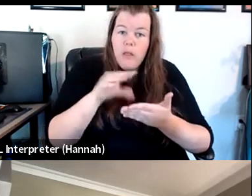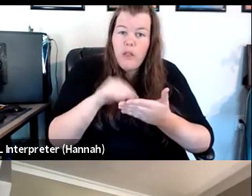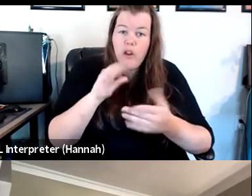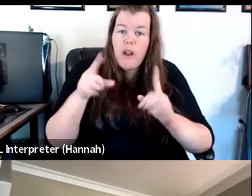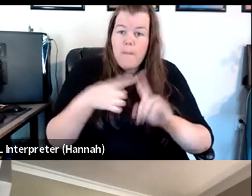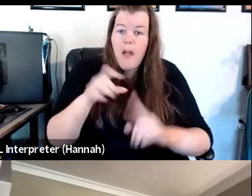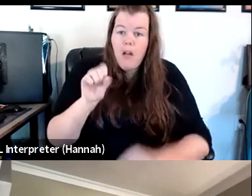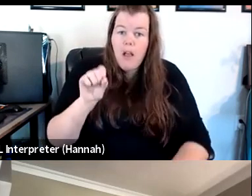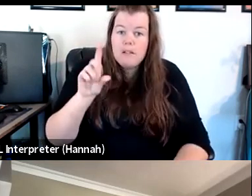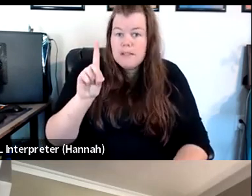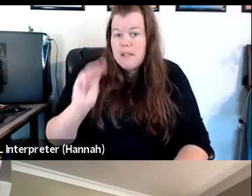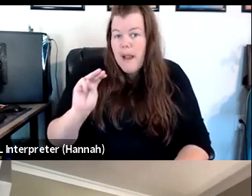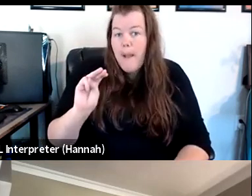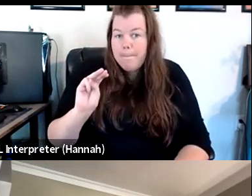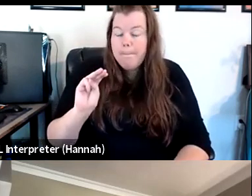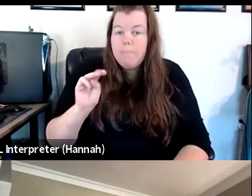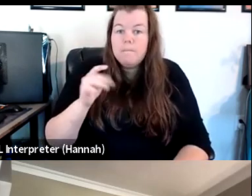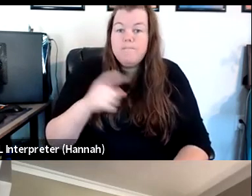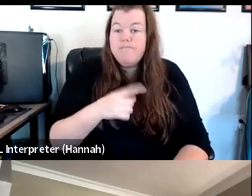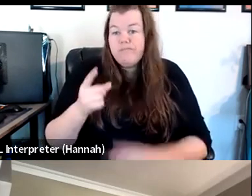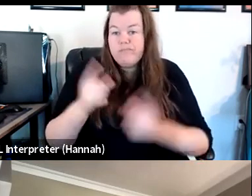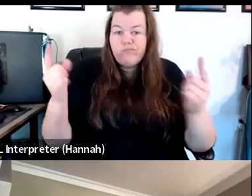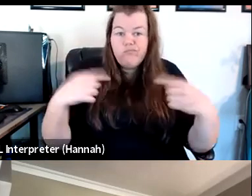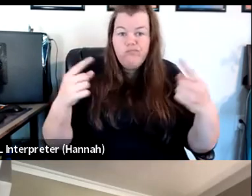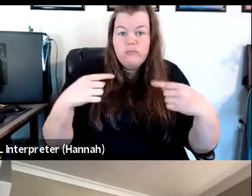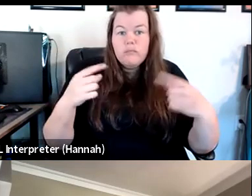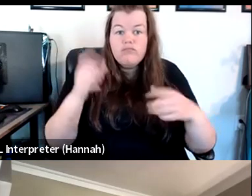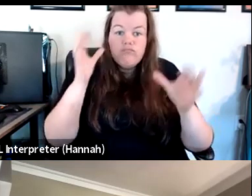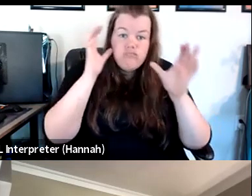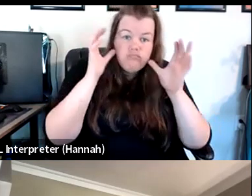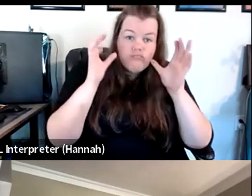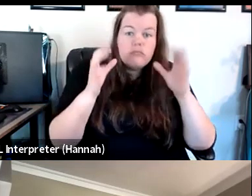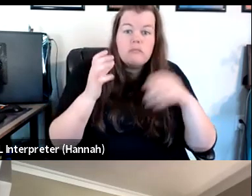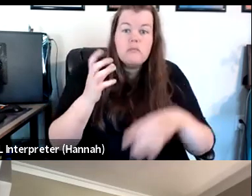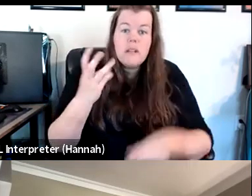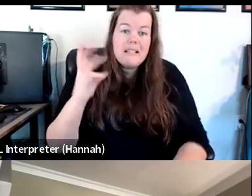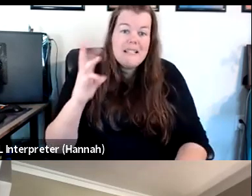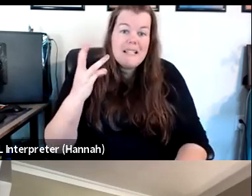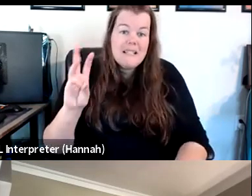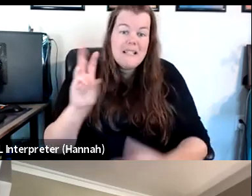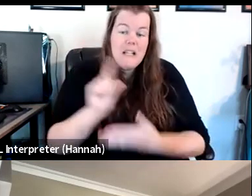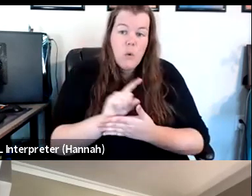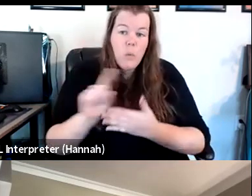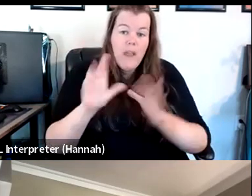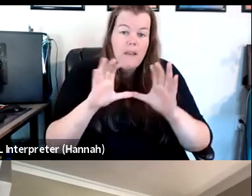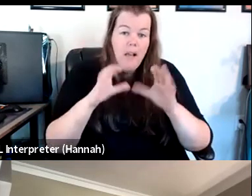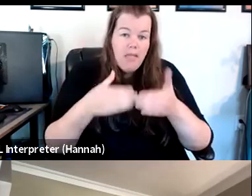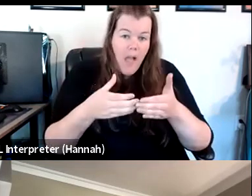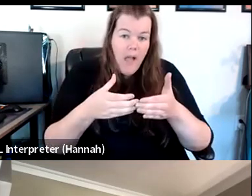yeah so I think it's like I said it's a 16 week class and I think it's going to be great yeah.